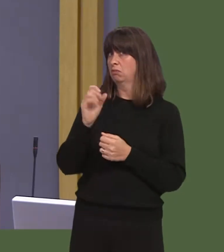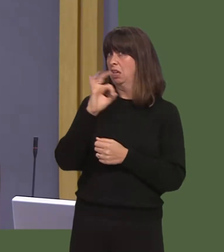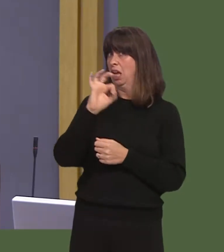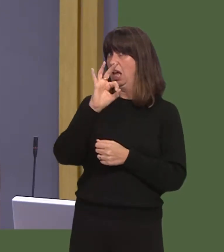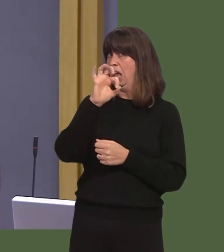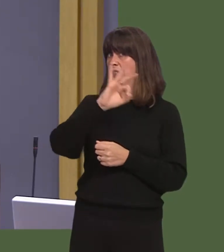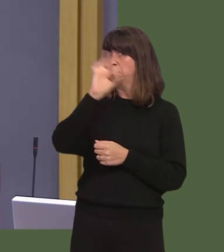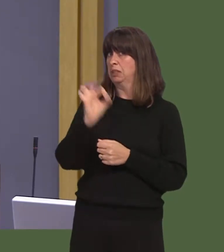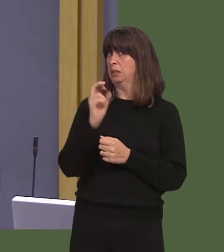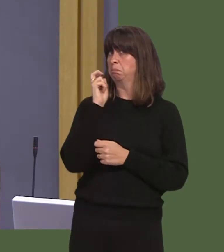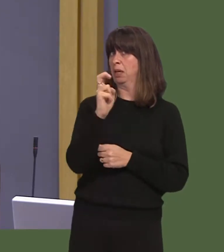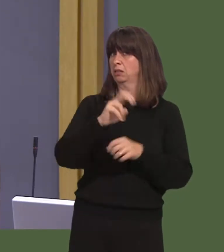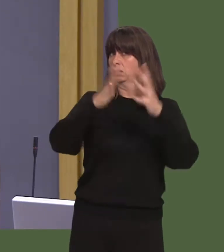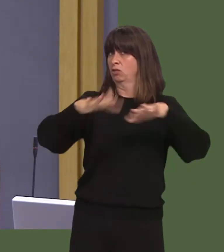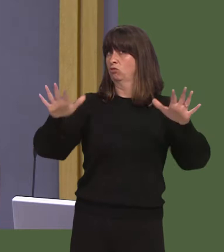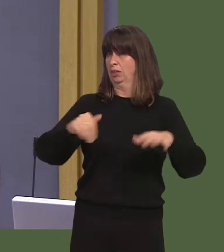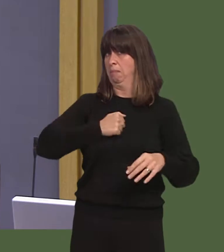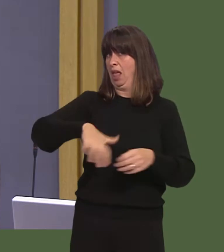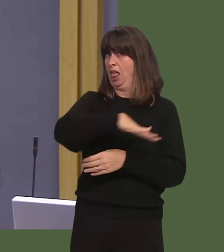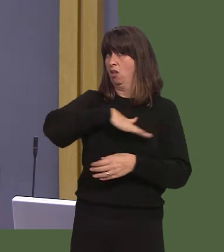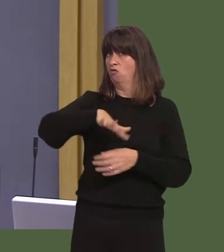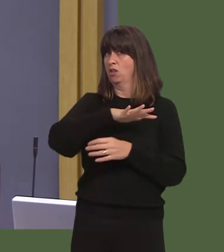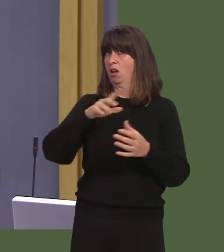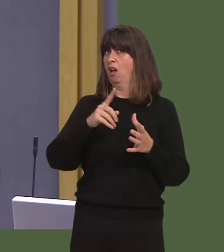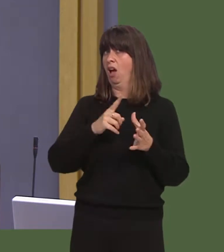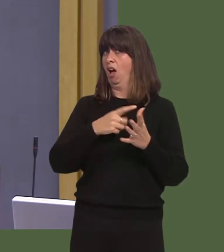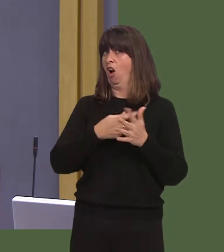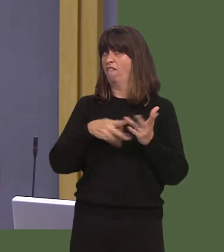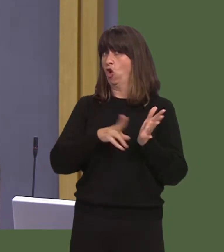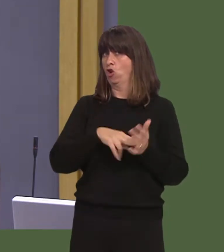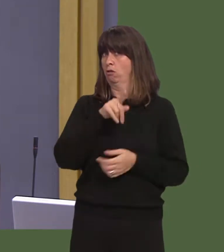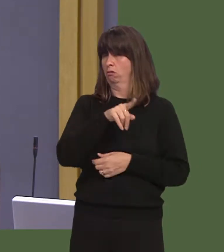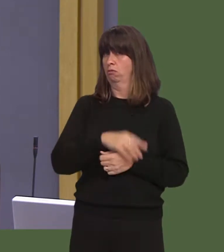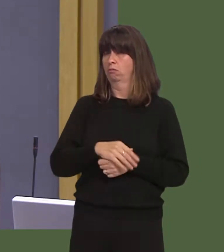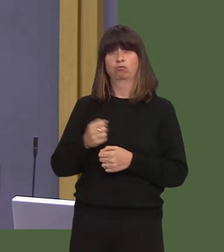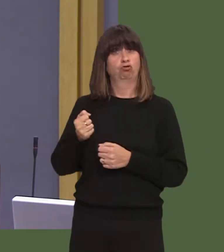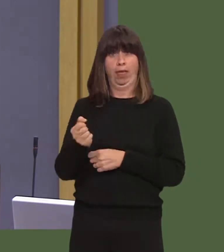In rural areas, such as parts of my constituency in Arfon, there are no trains available, and